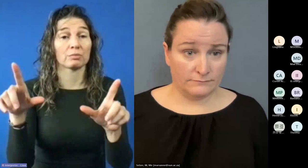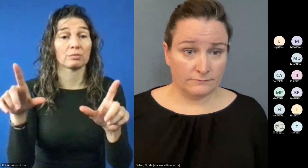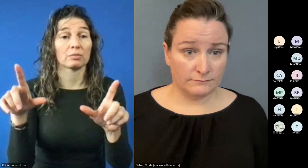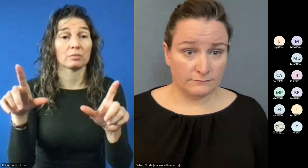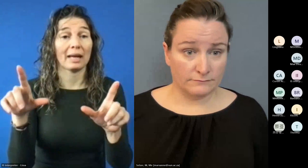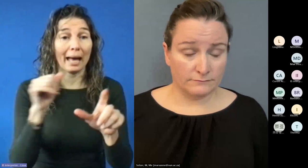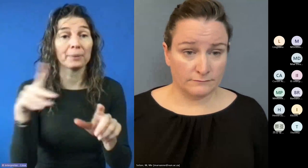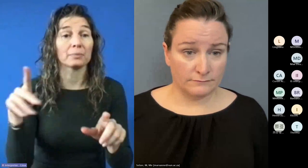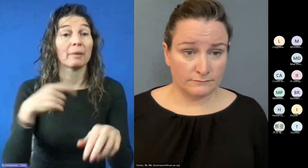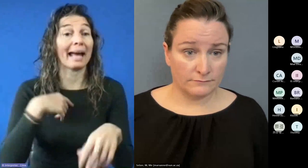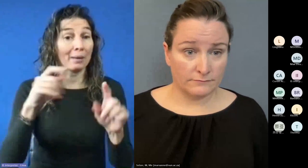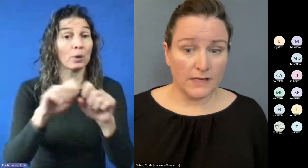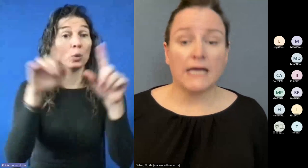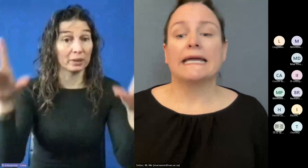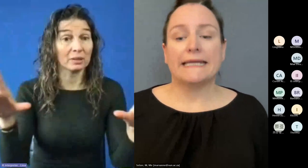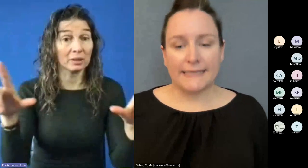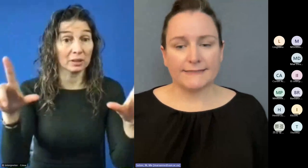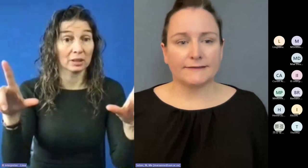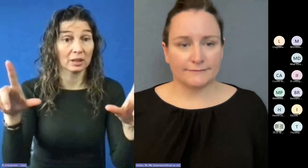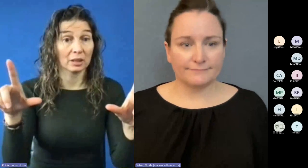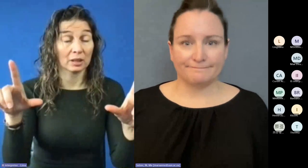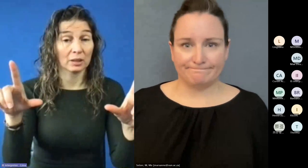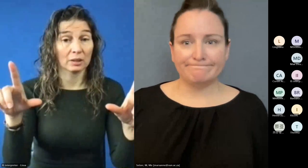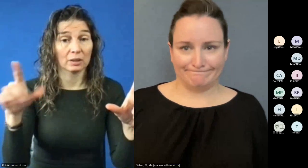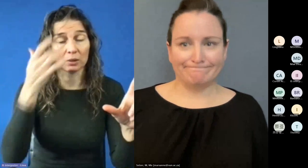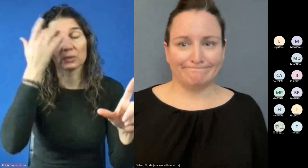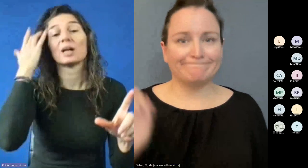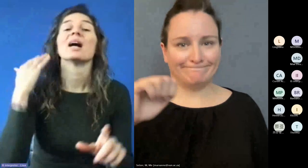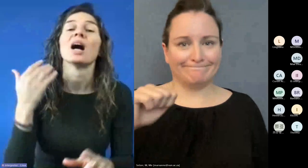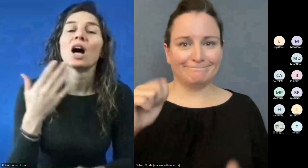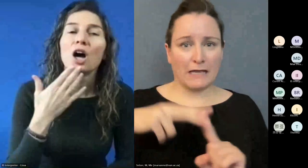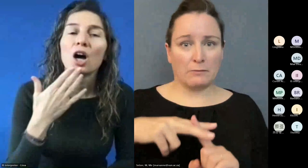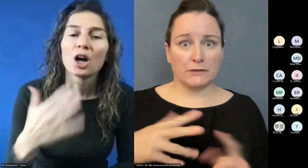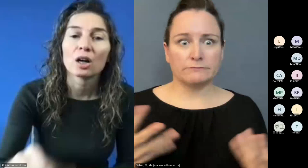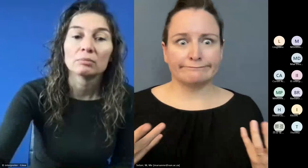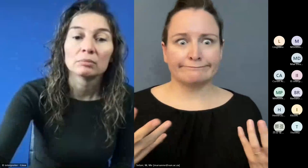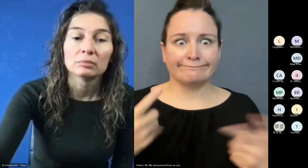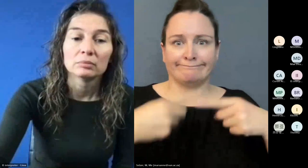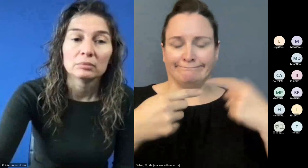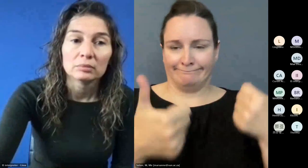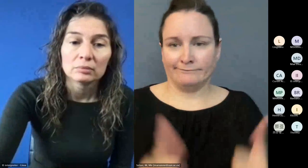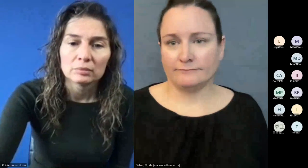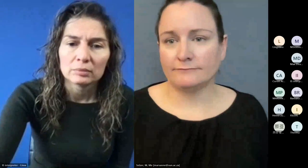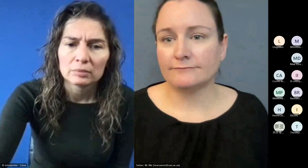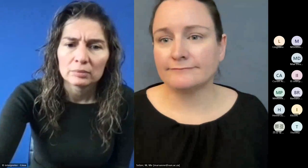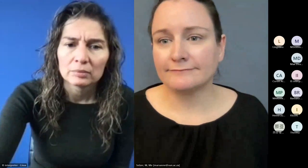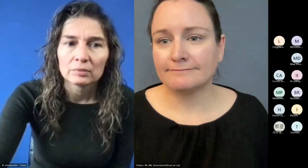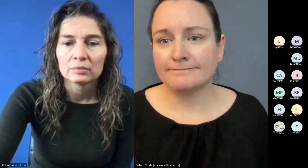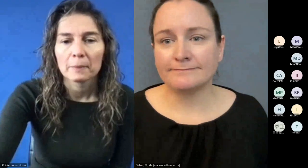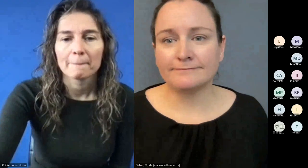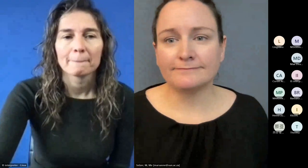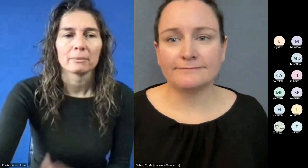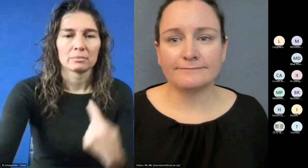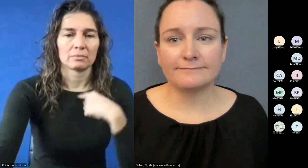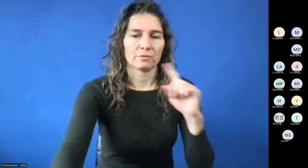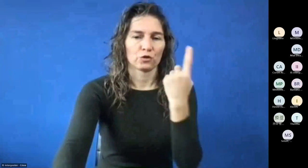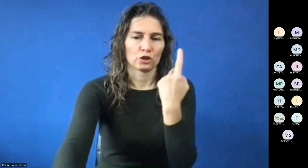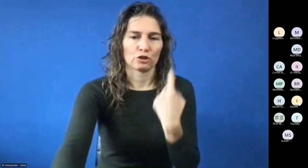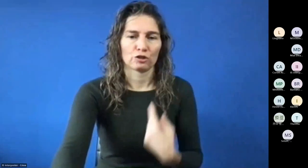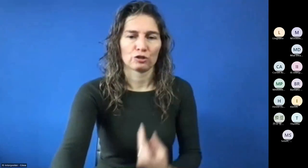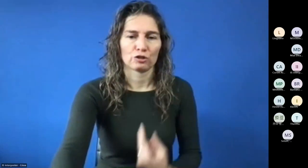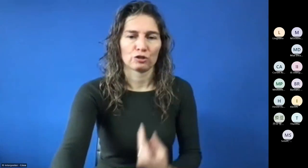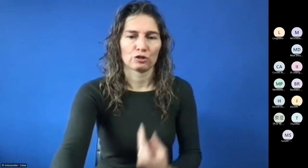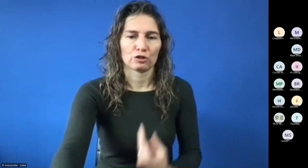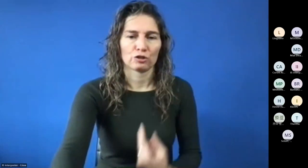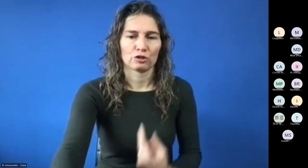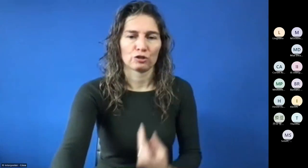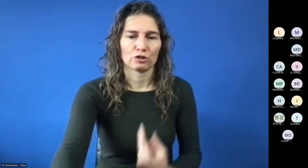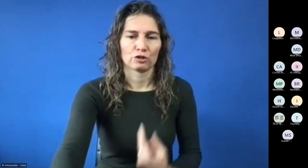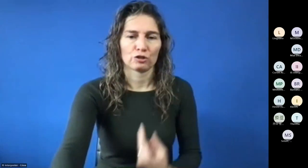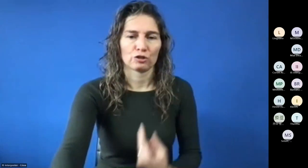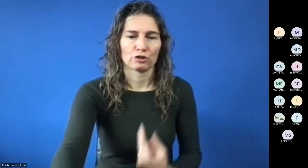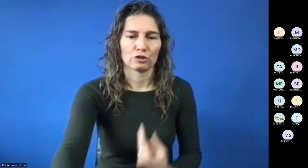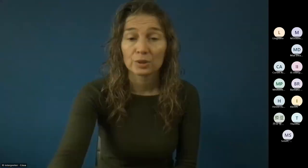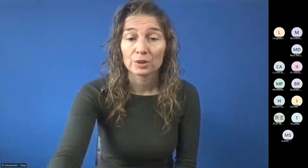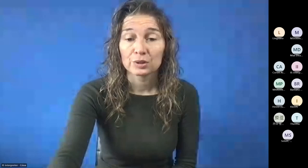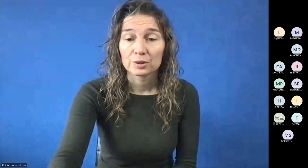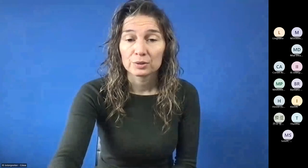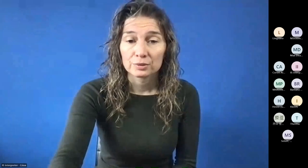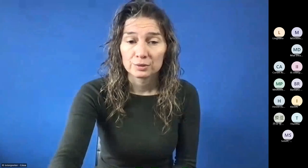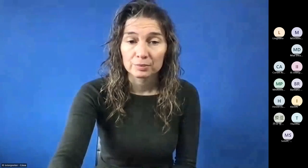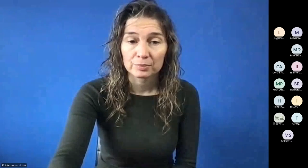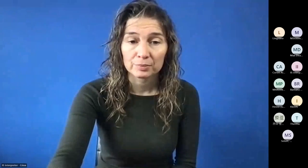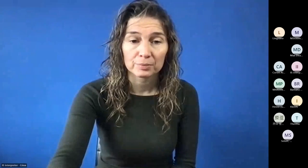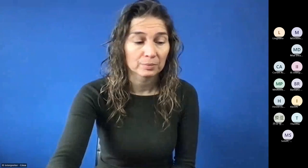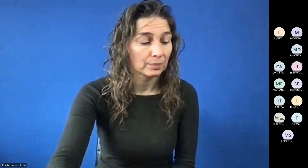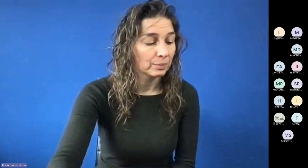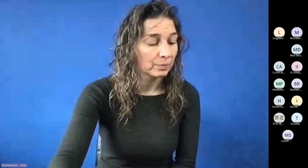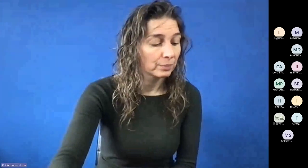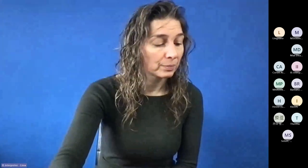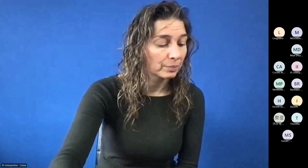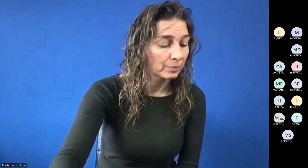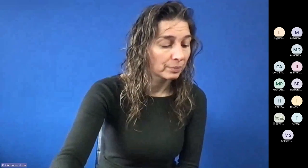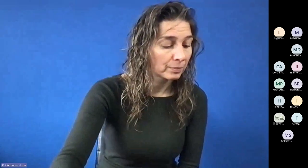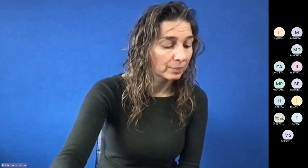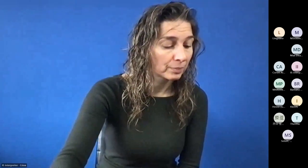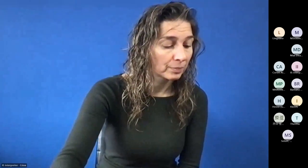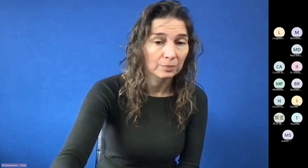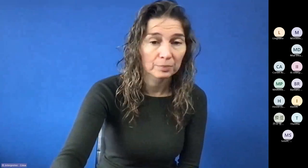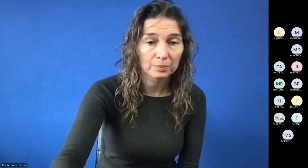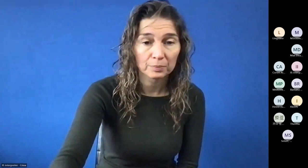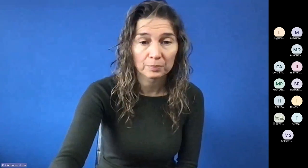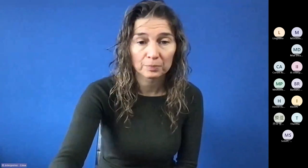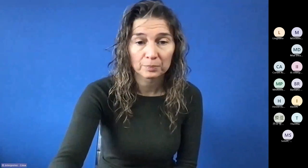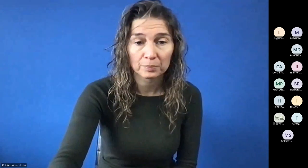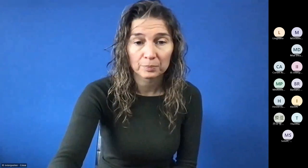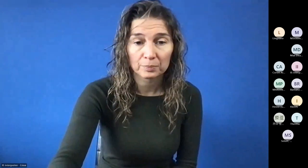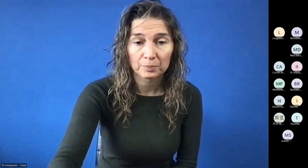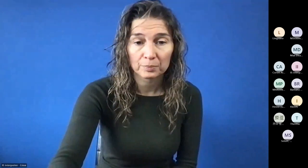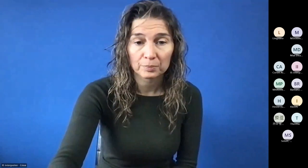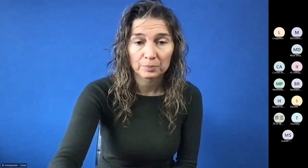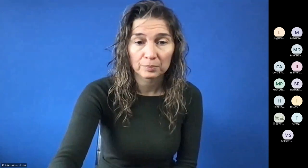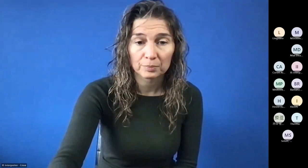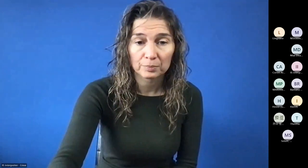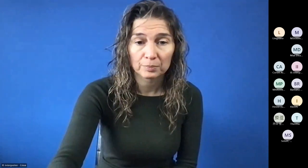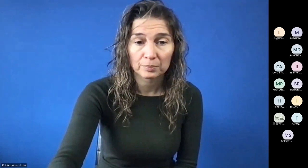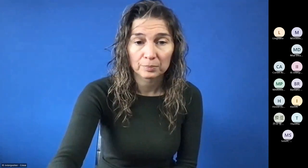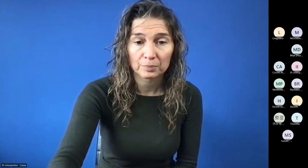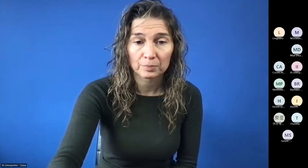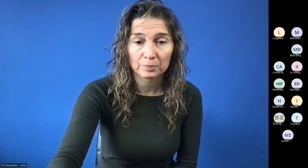Good afternoon, my name is Alison, they worked